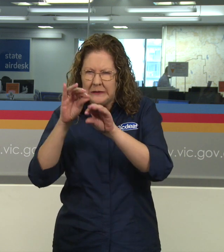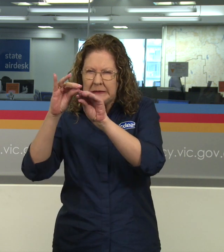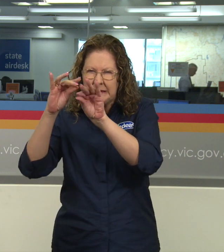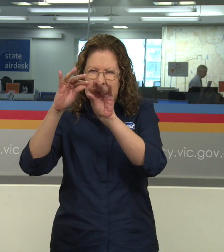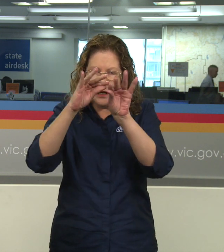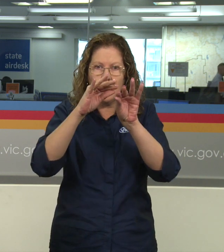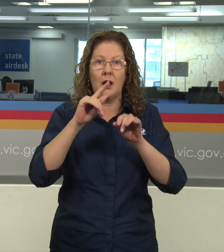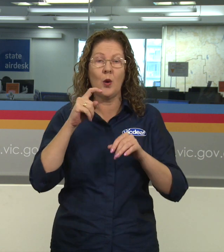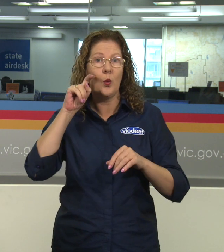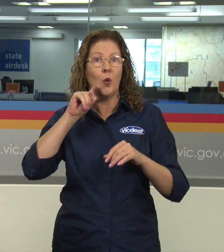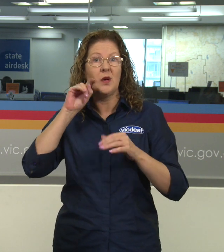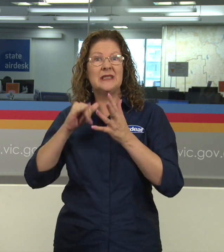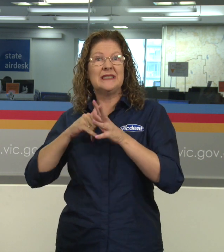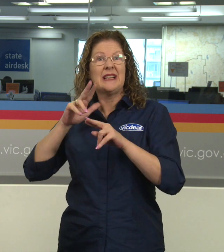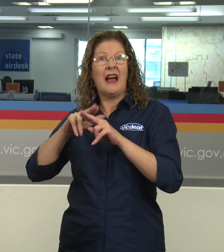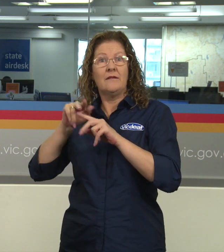staff will ensure water supplies are safe.